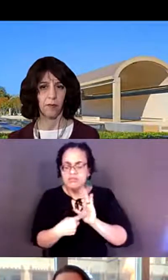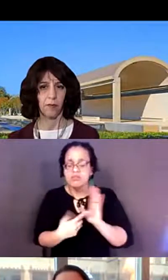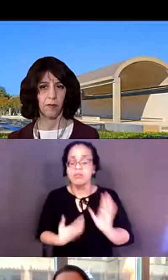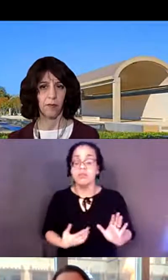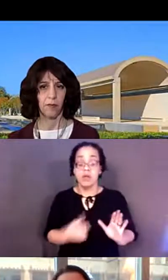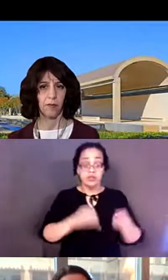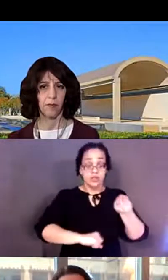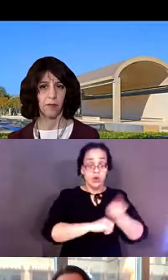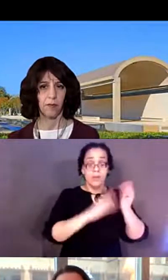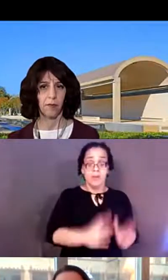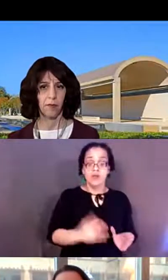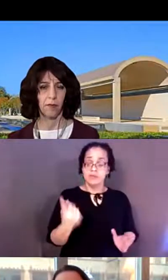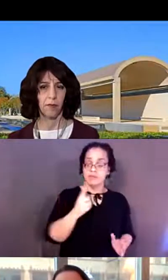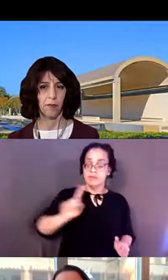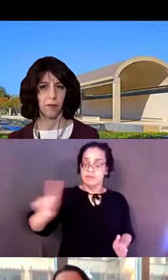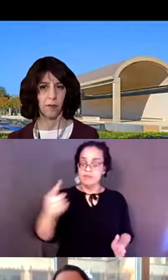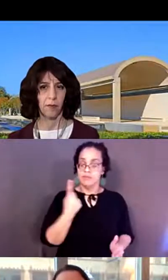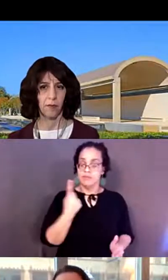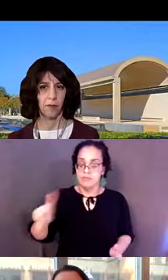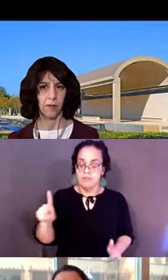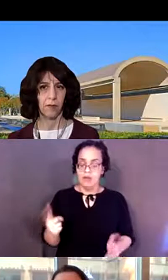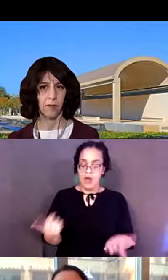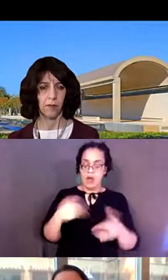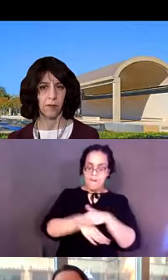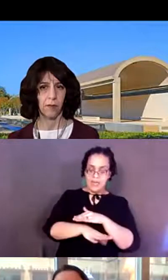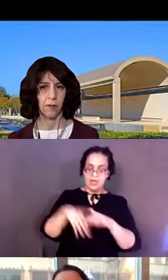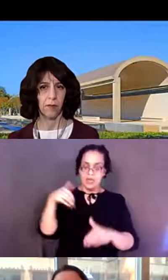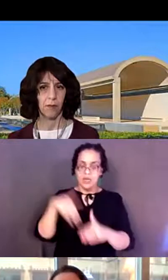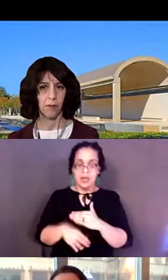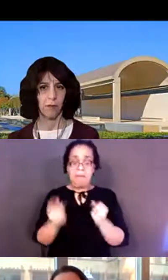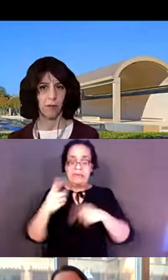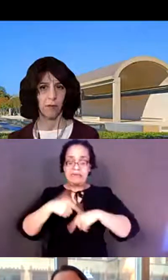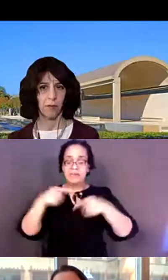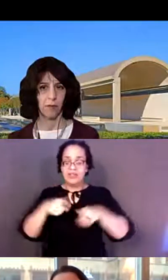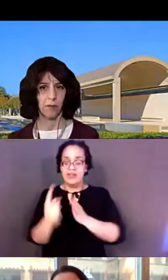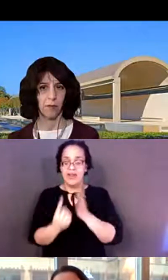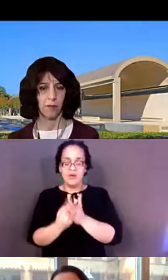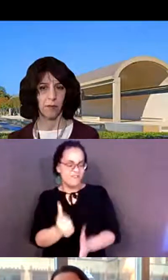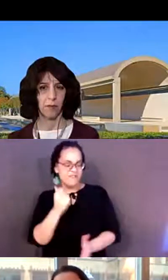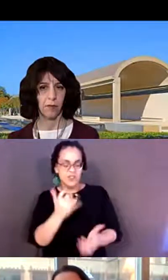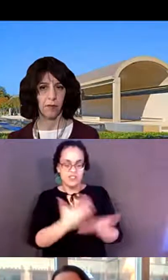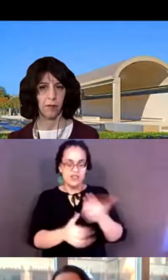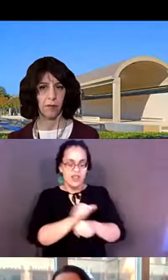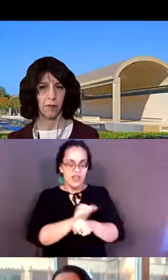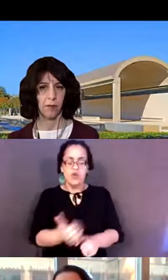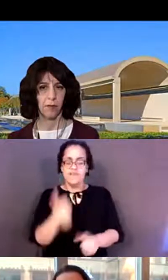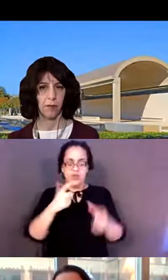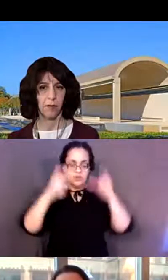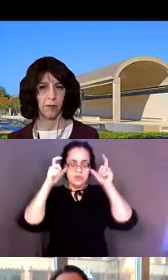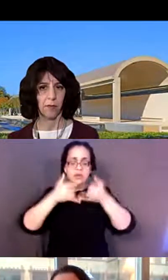coming and going um multiple times in an hour and not washing hands or wearing PPE. And when